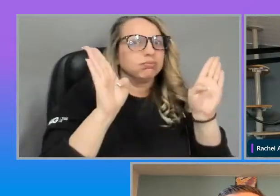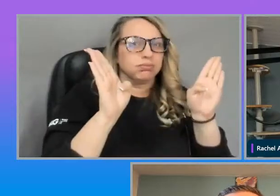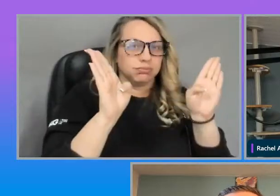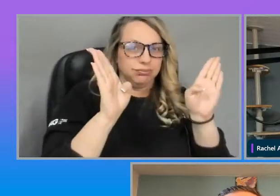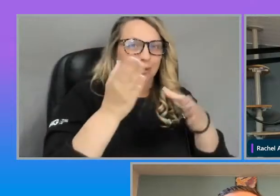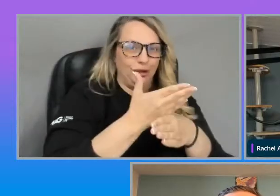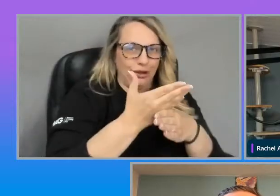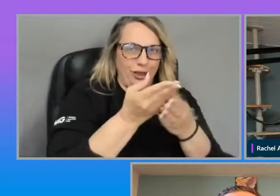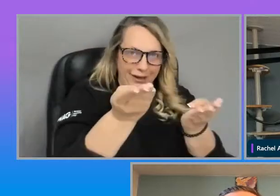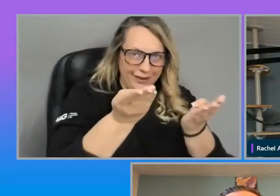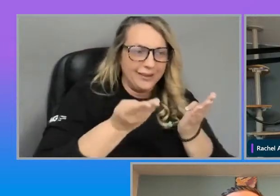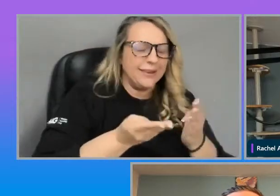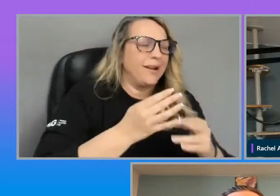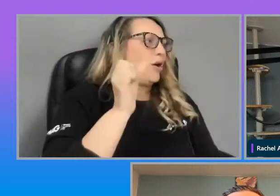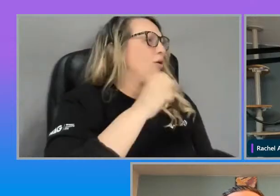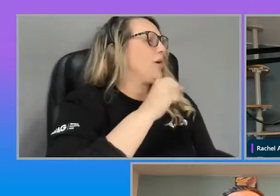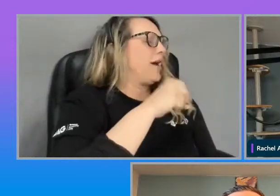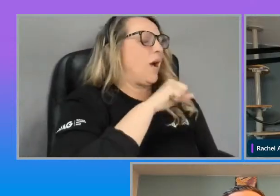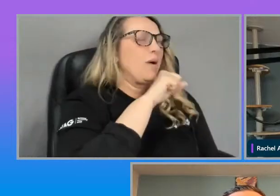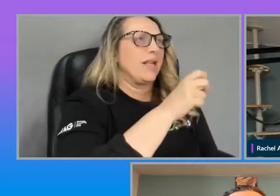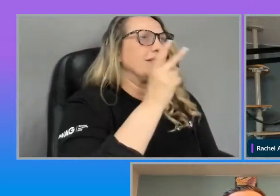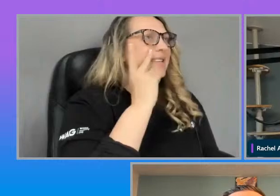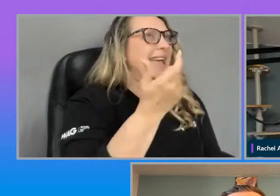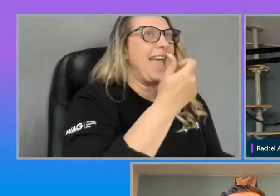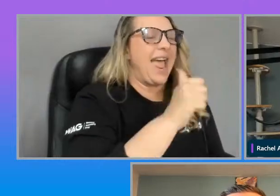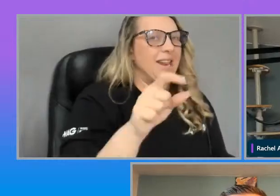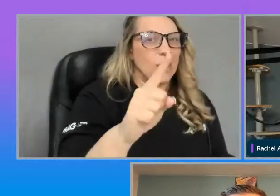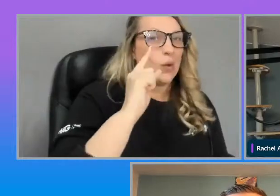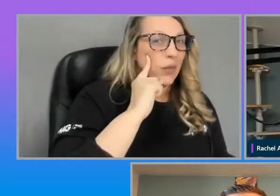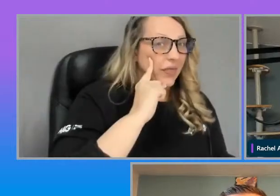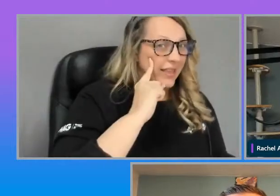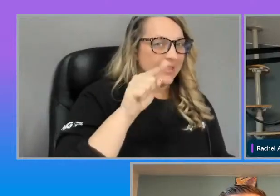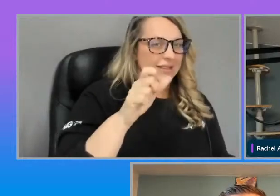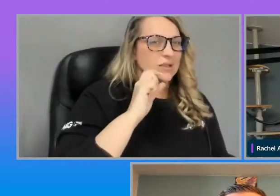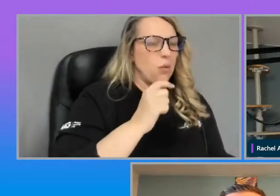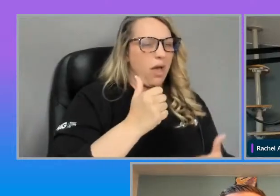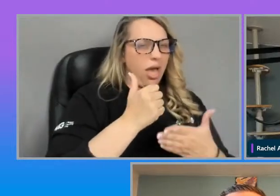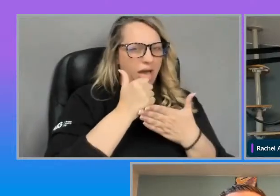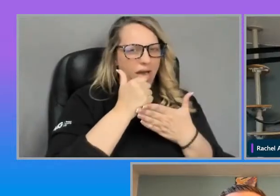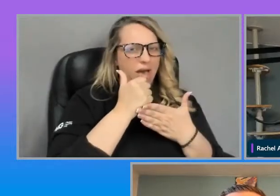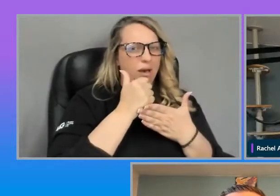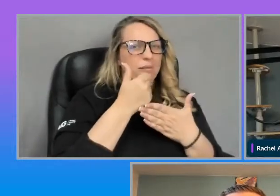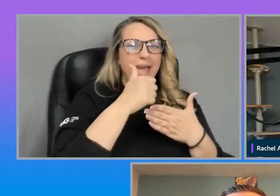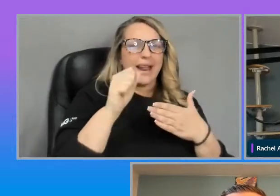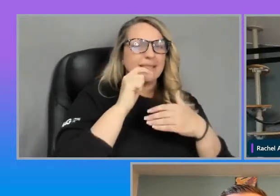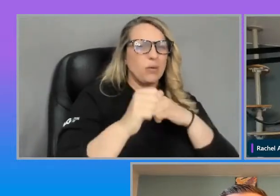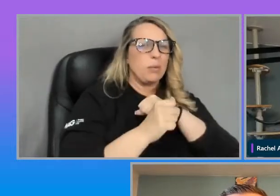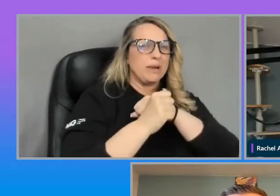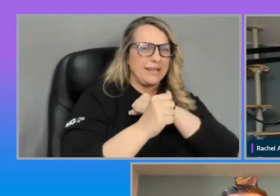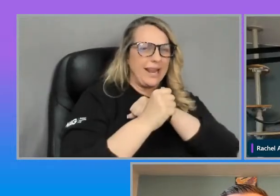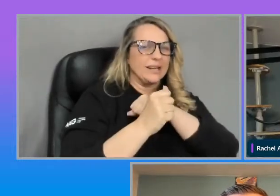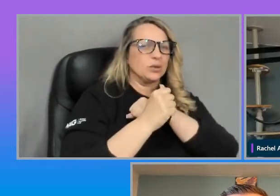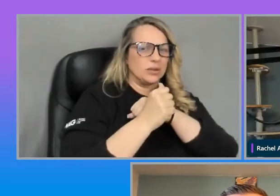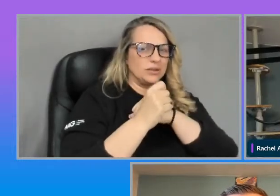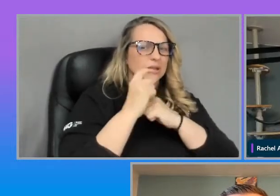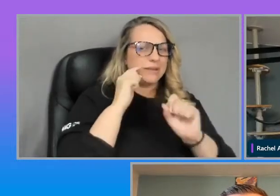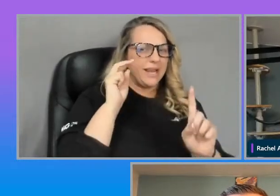open to you sharing those. Yeah, I'd love to see anything that you think this might help with or anything that